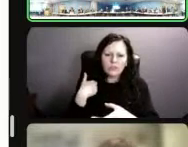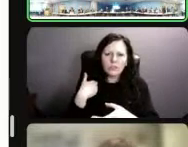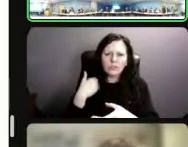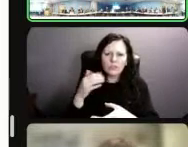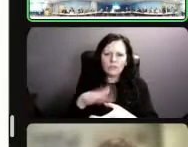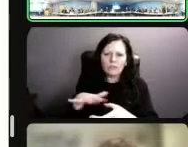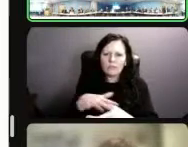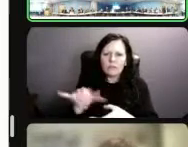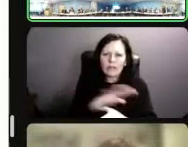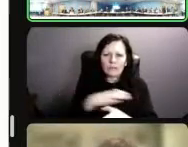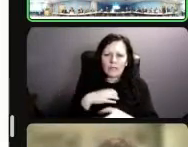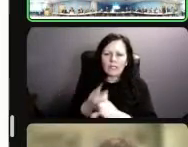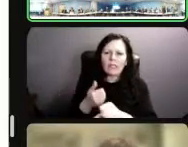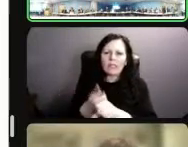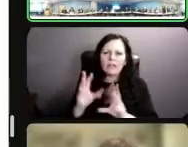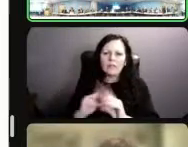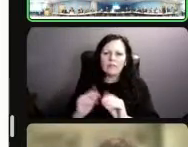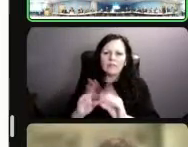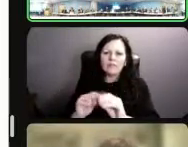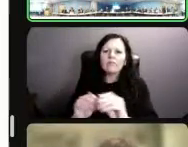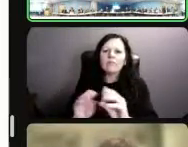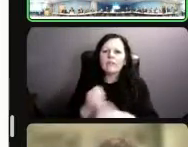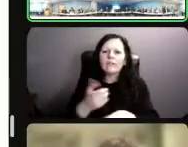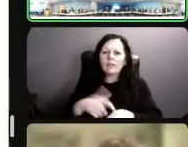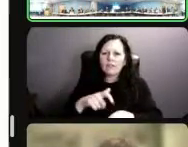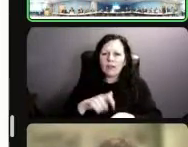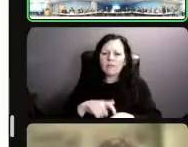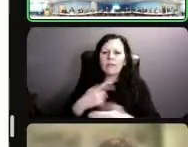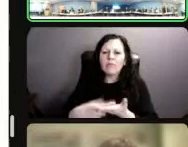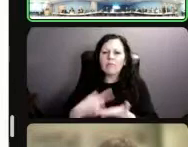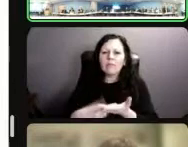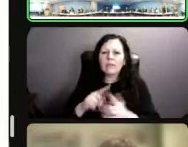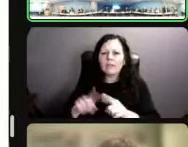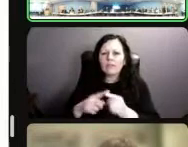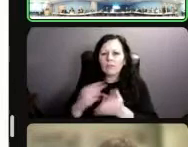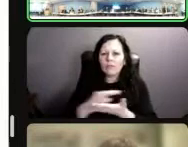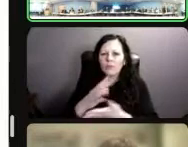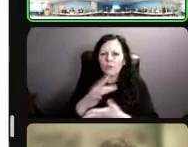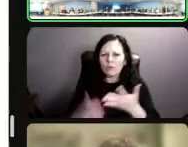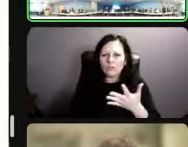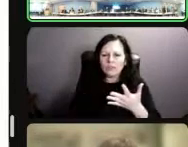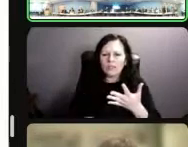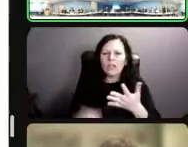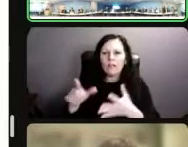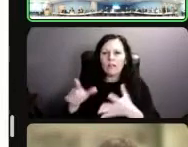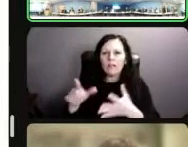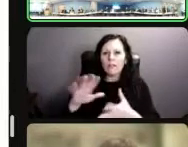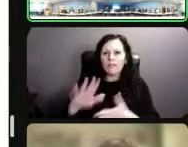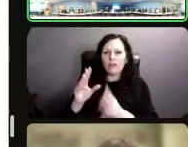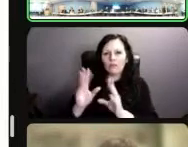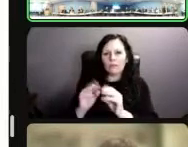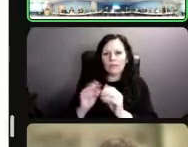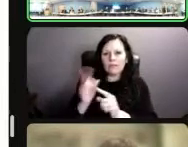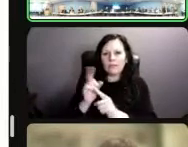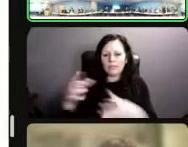COL FUNDED.